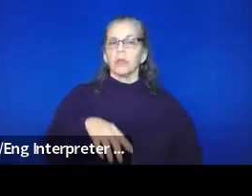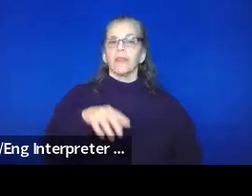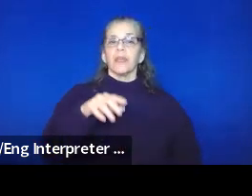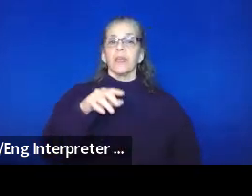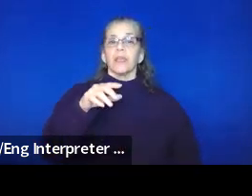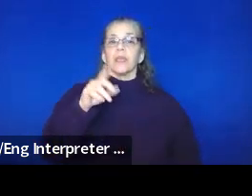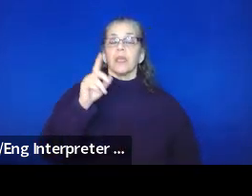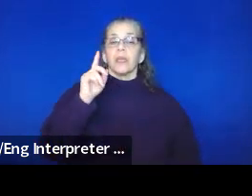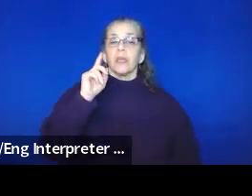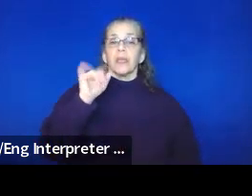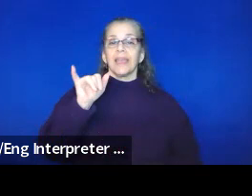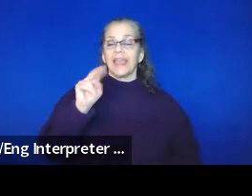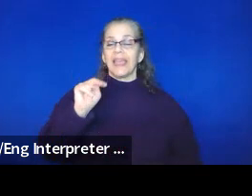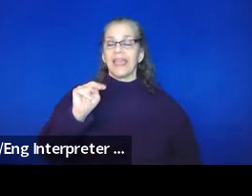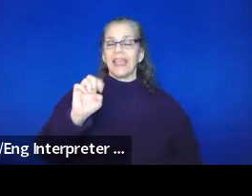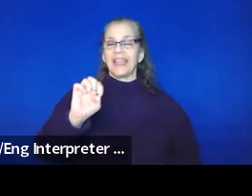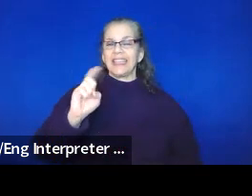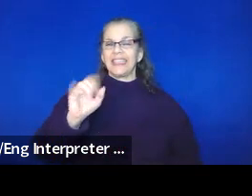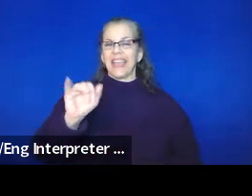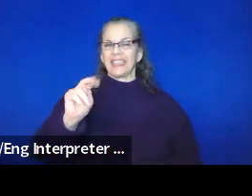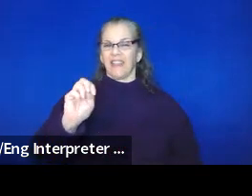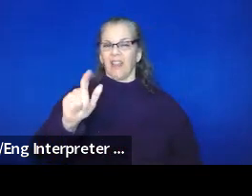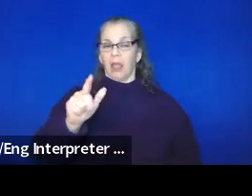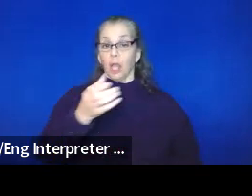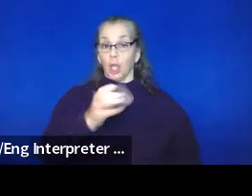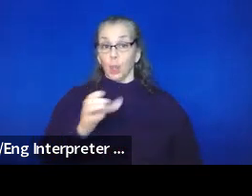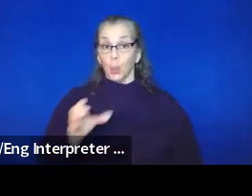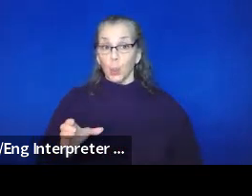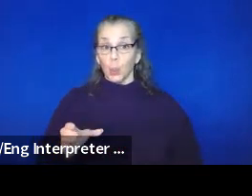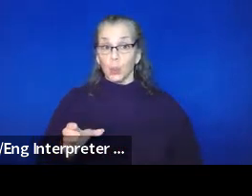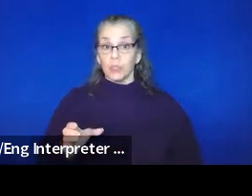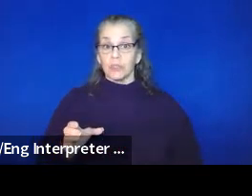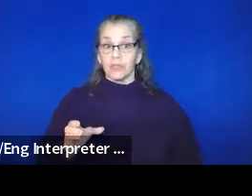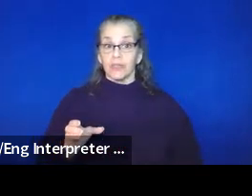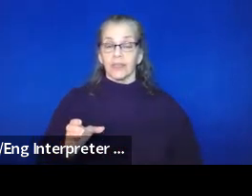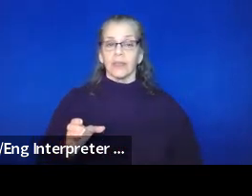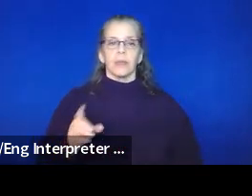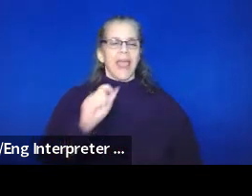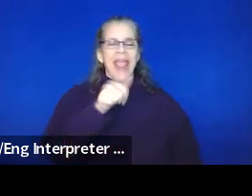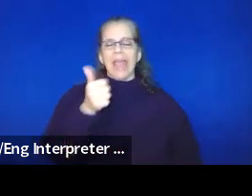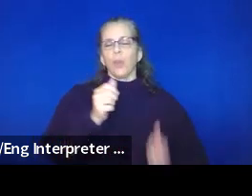loss, the greater your hearing loss, the ability for you to hear pitch, which is a key part